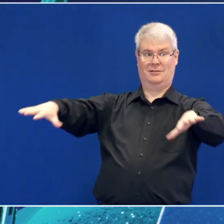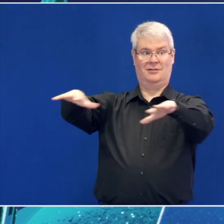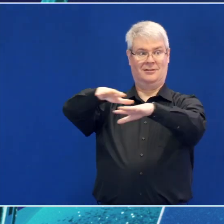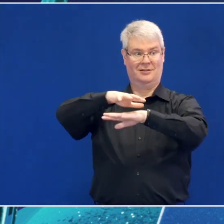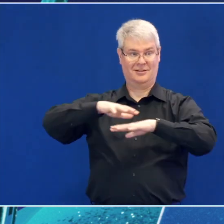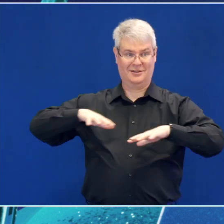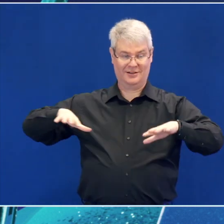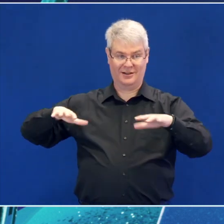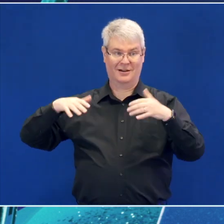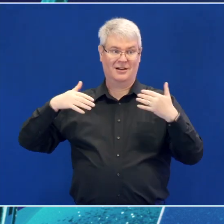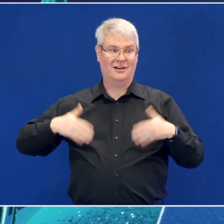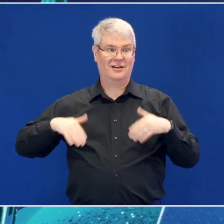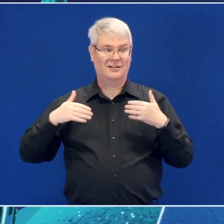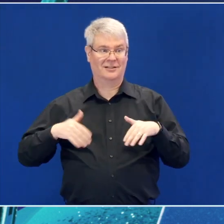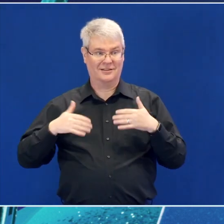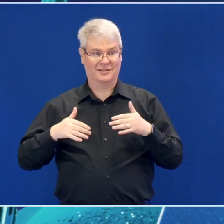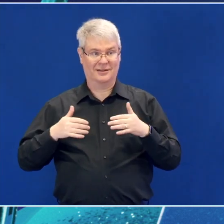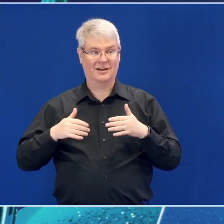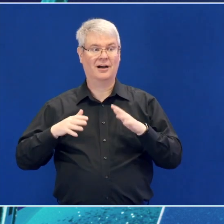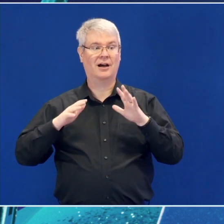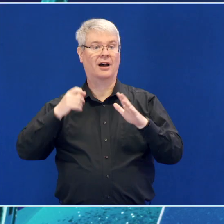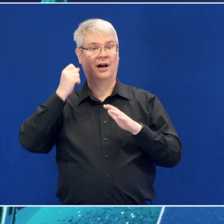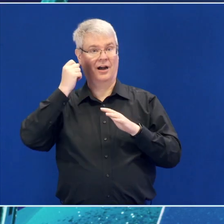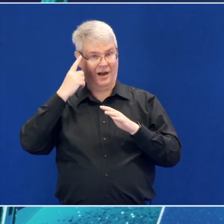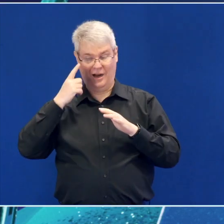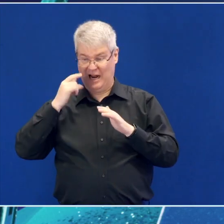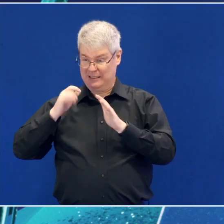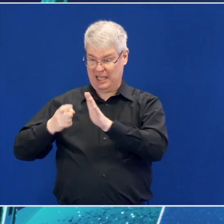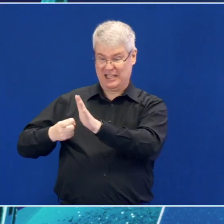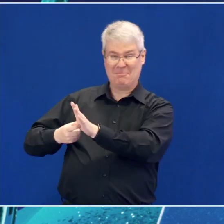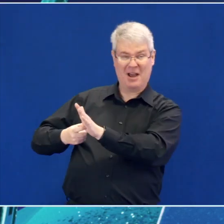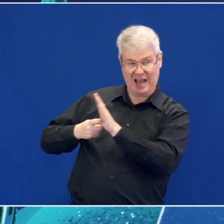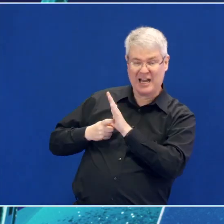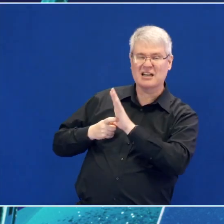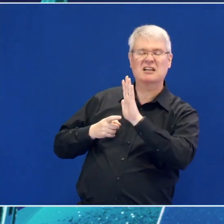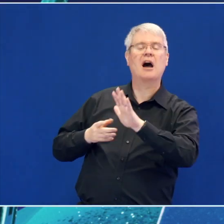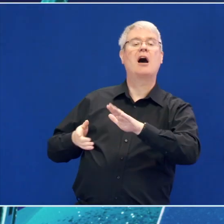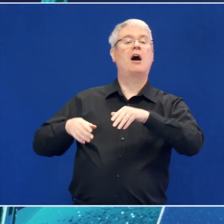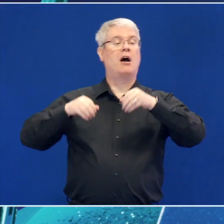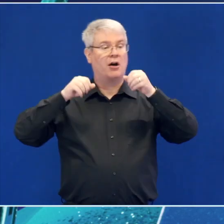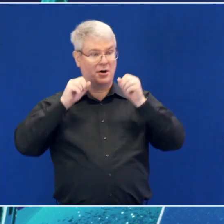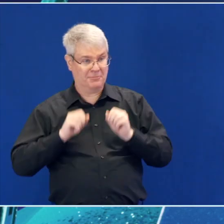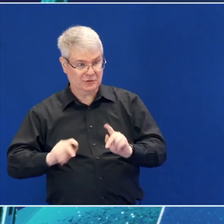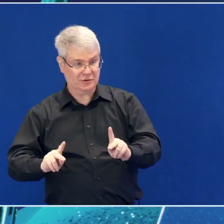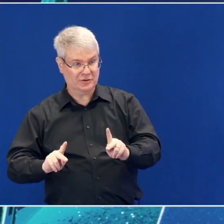The opportunity is to teach your agentic workflows how to do accessibility.